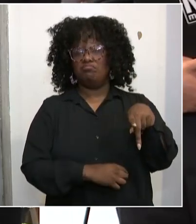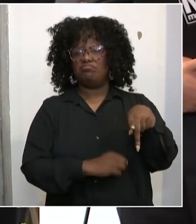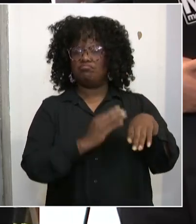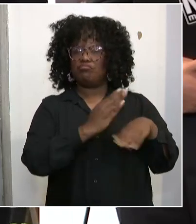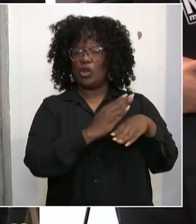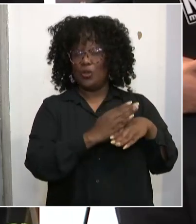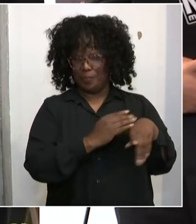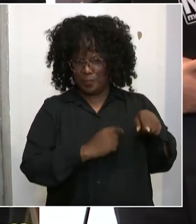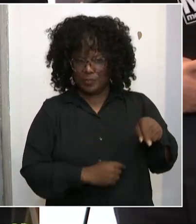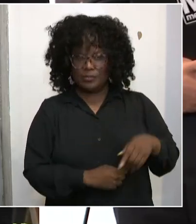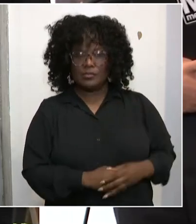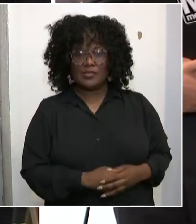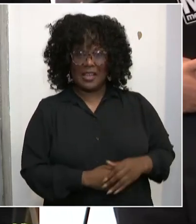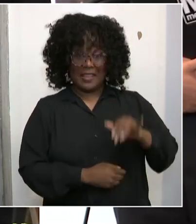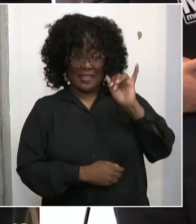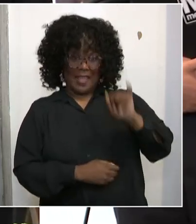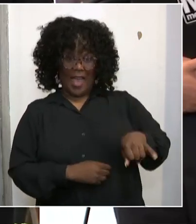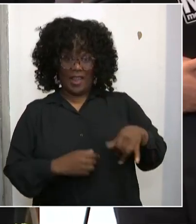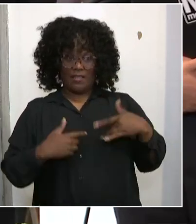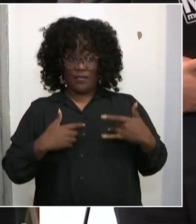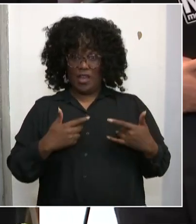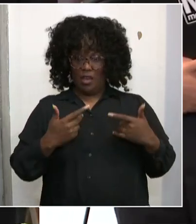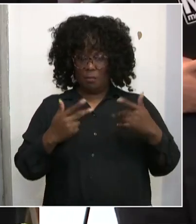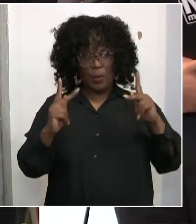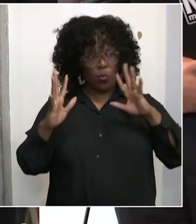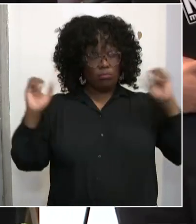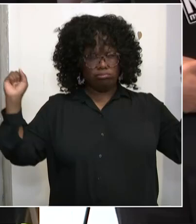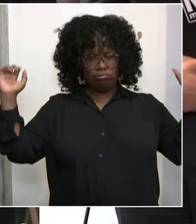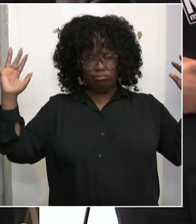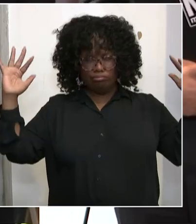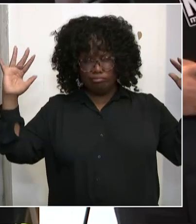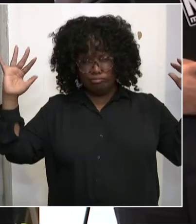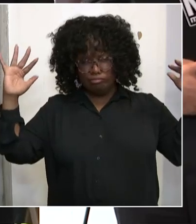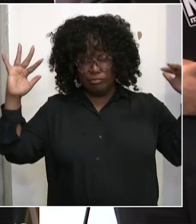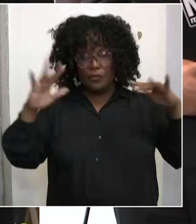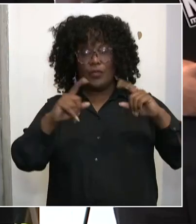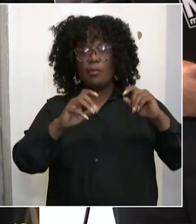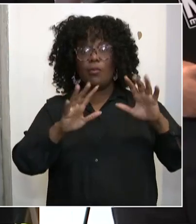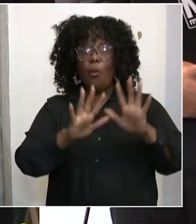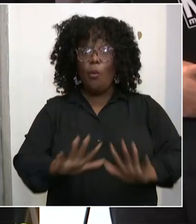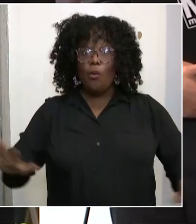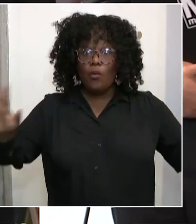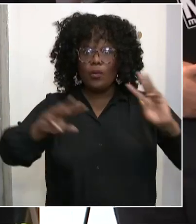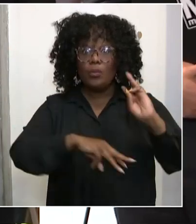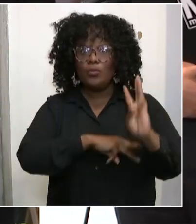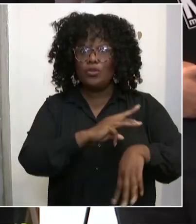and communities to our city from around the world. MPD alongside all of our district agencies and public